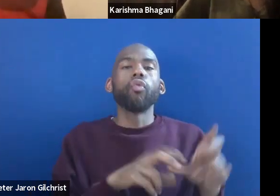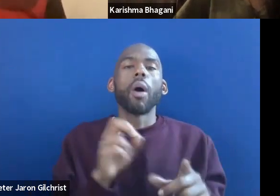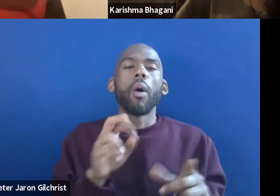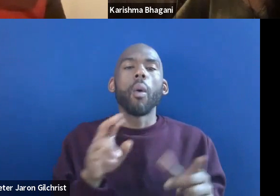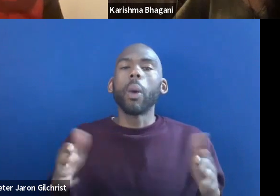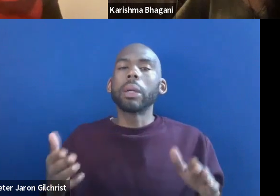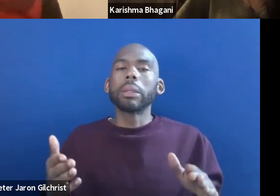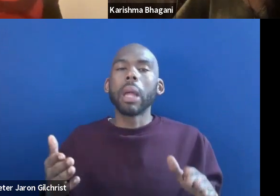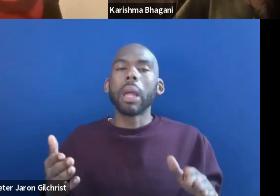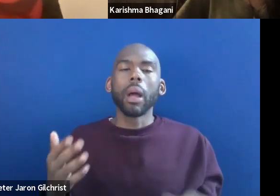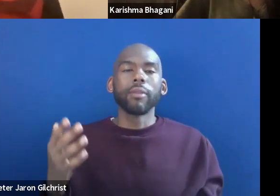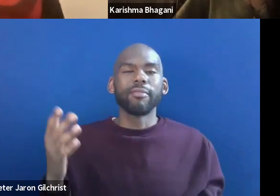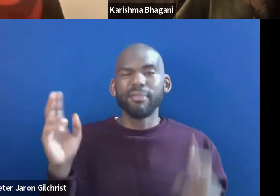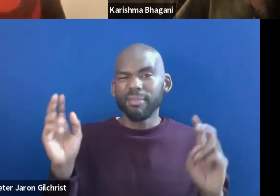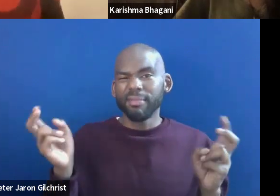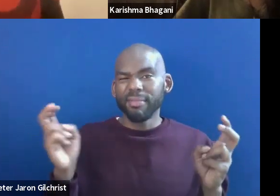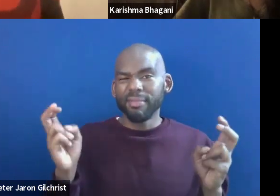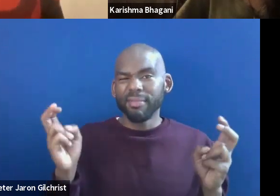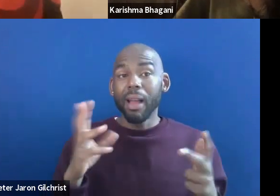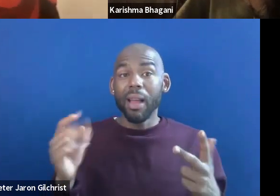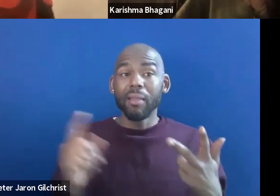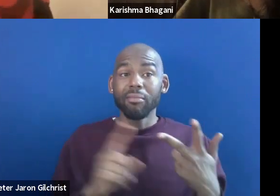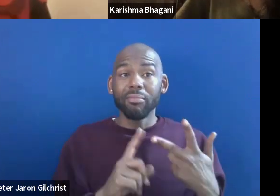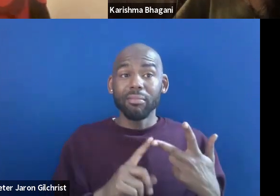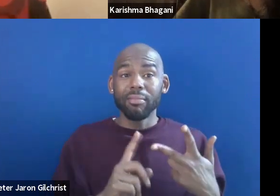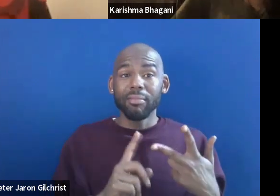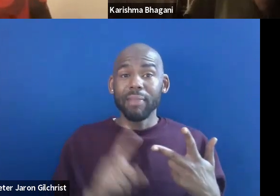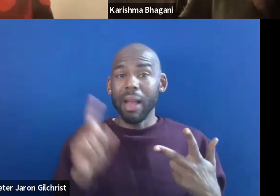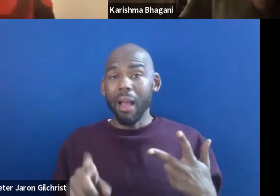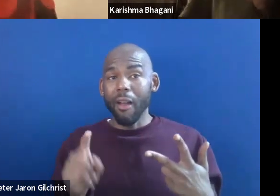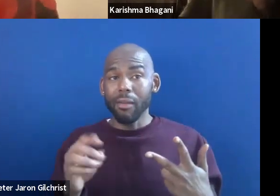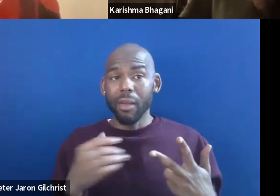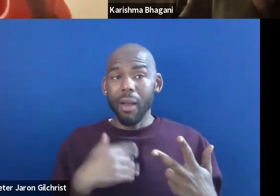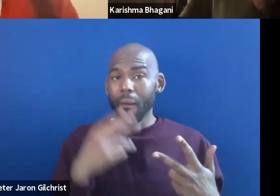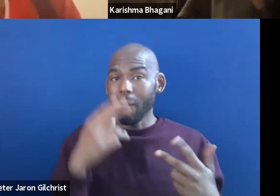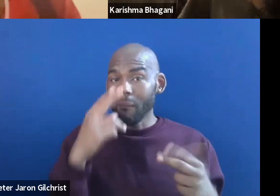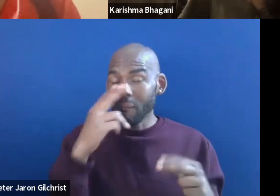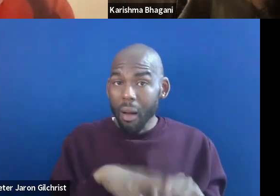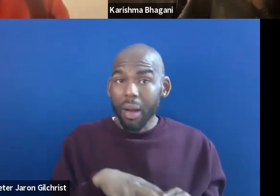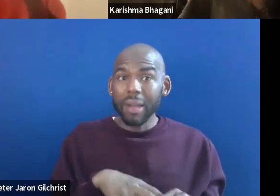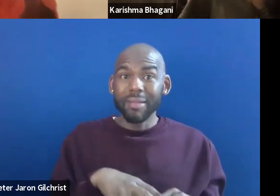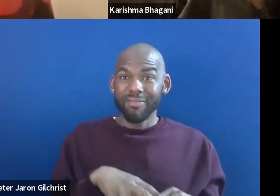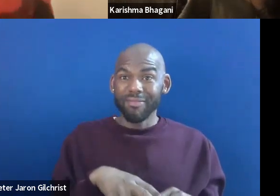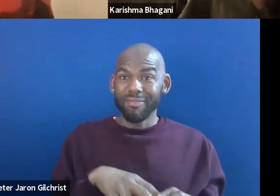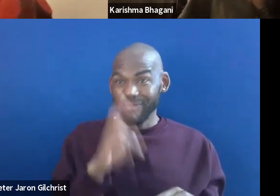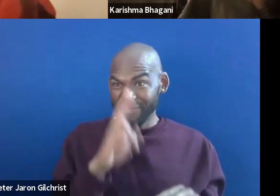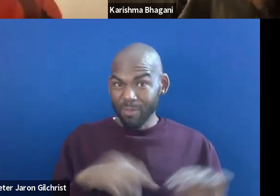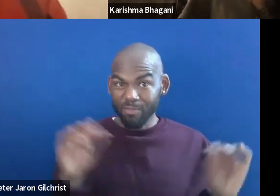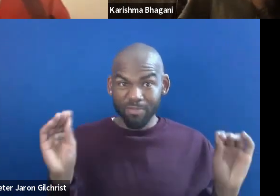And I mean, I have to have fun if the fun stops then I know and I think music.